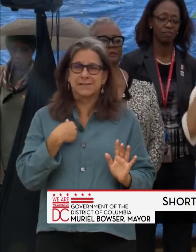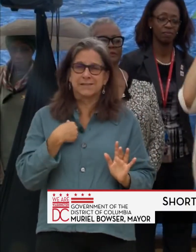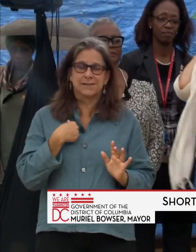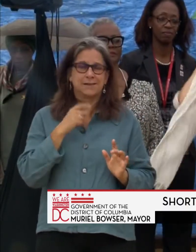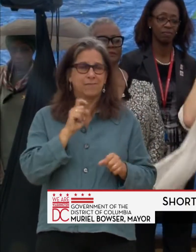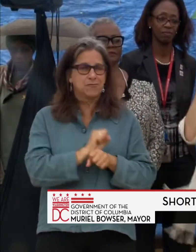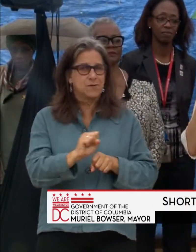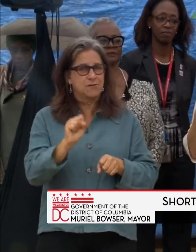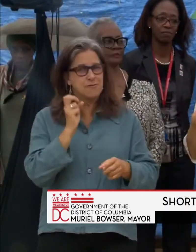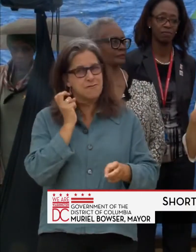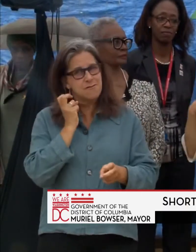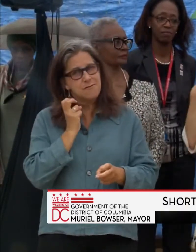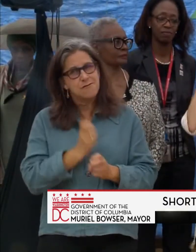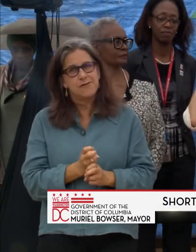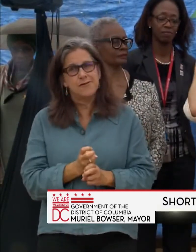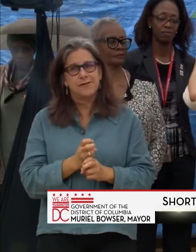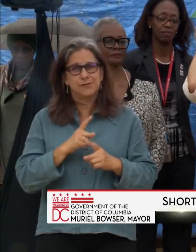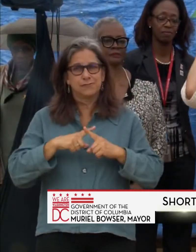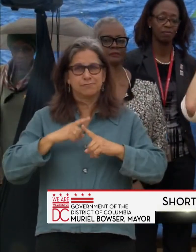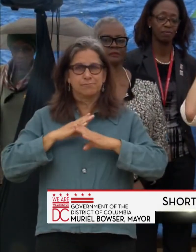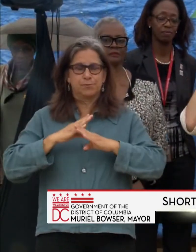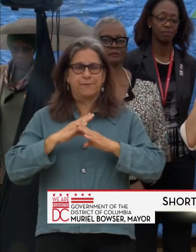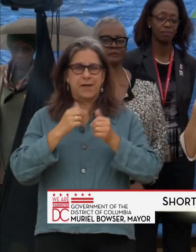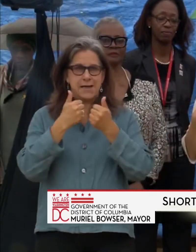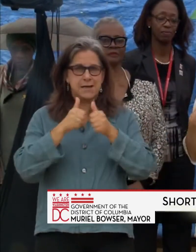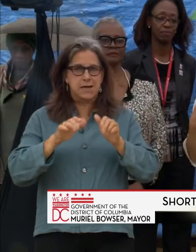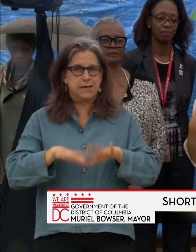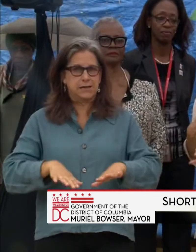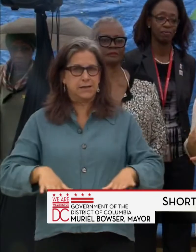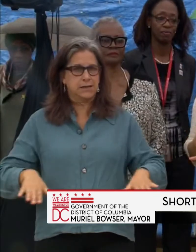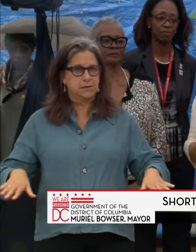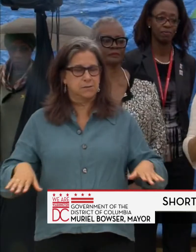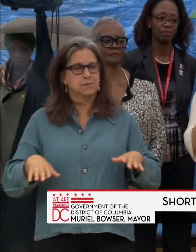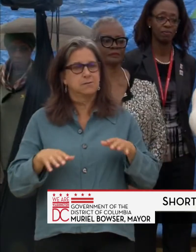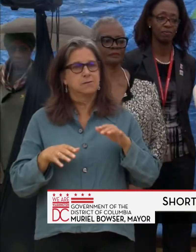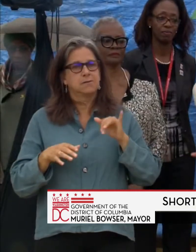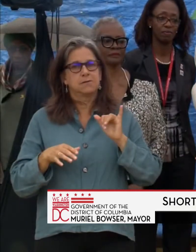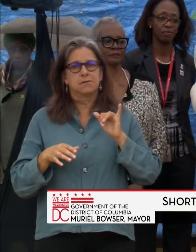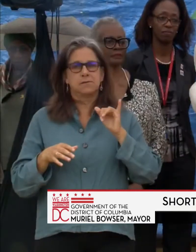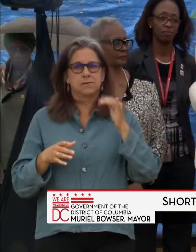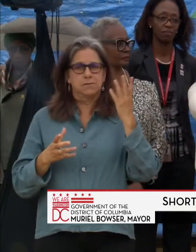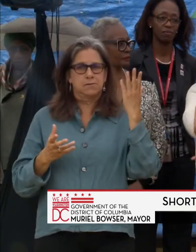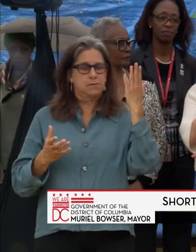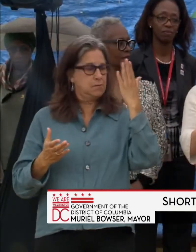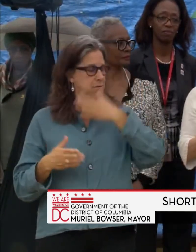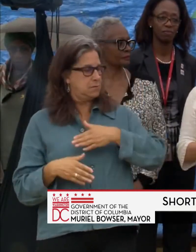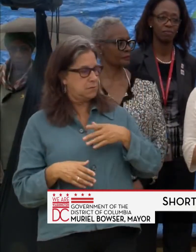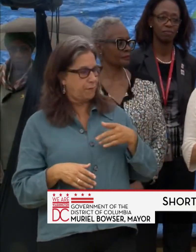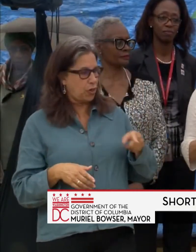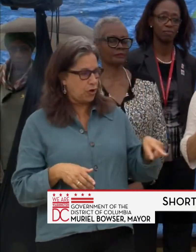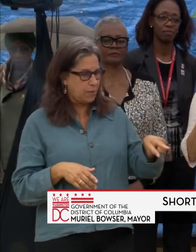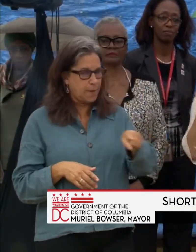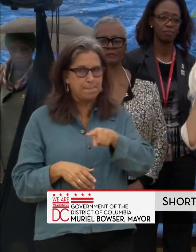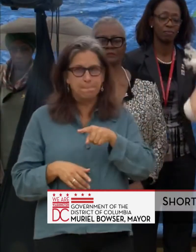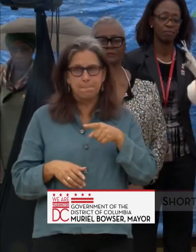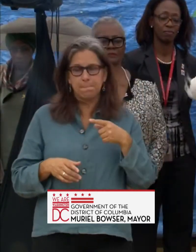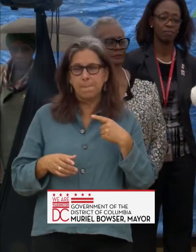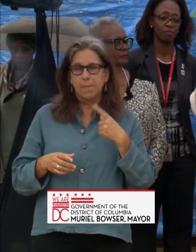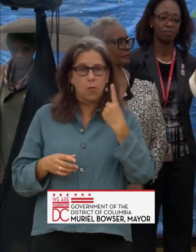CHILD FROM FALLING THROUGH THE CRACKS, ANY CHILD. ONE CHILD IS TOO MANY TO FALL THROUGH THE CRACKS.